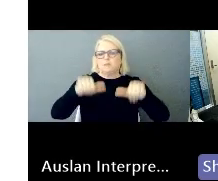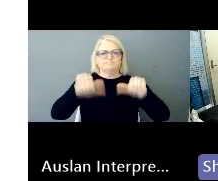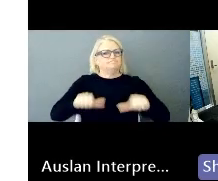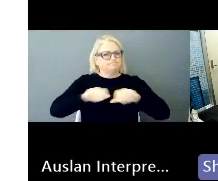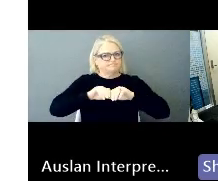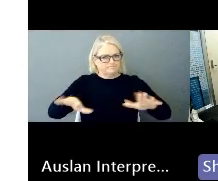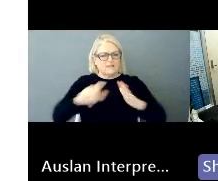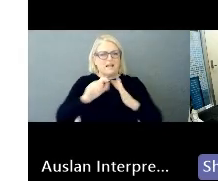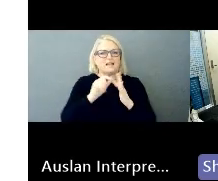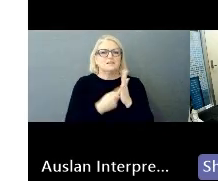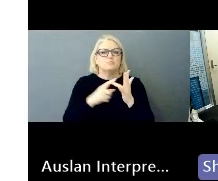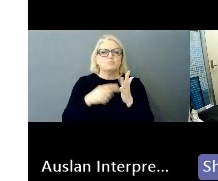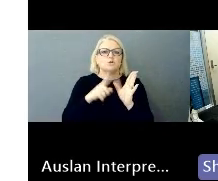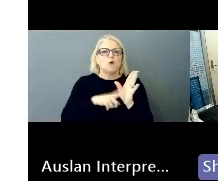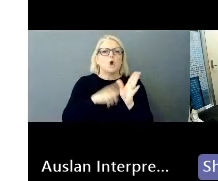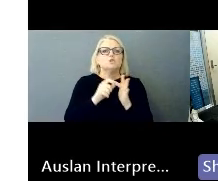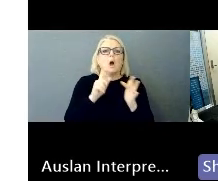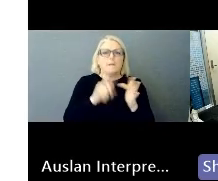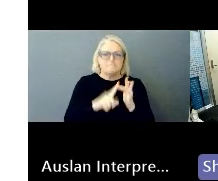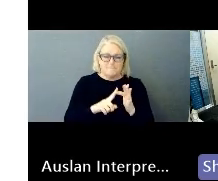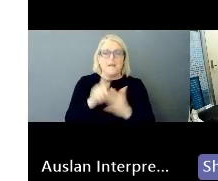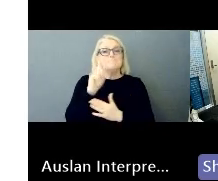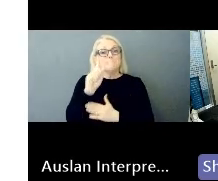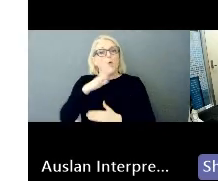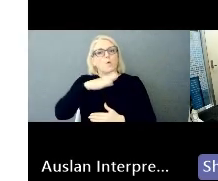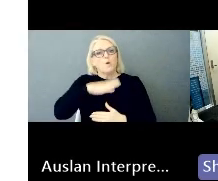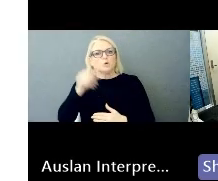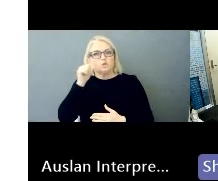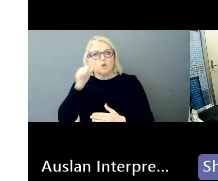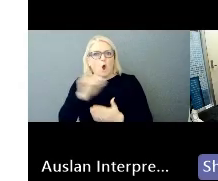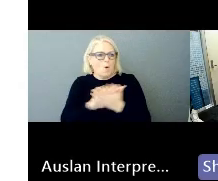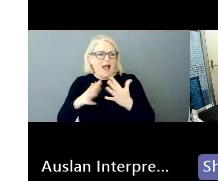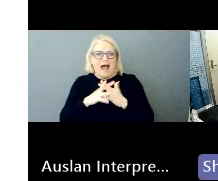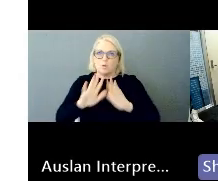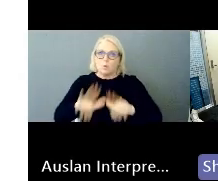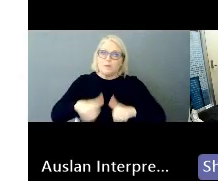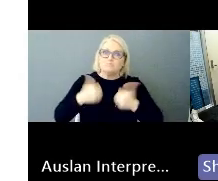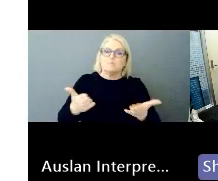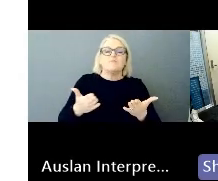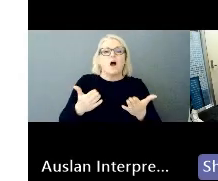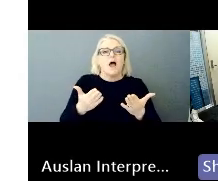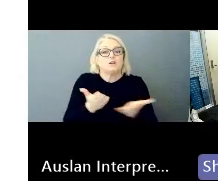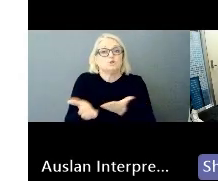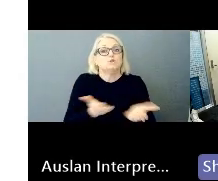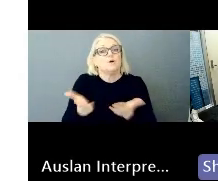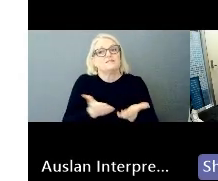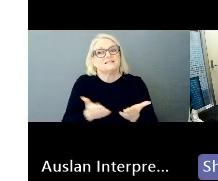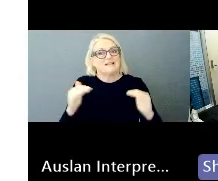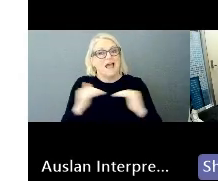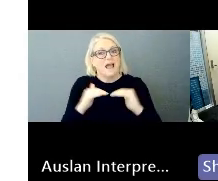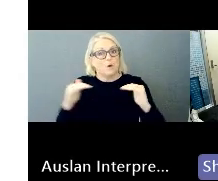that are equitable, co-designed with end users? And as you can see, a tiered approach here that takes you everything from universal,